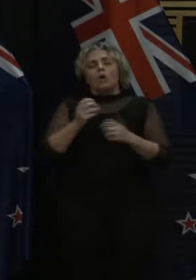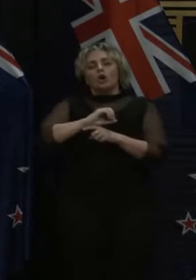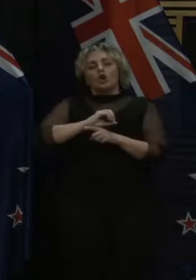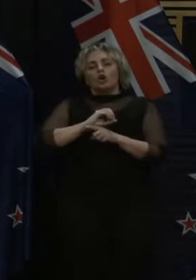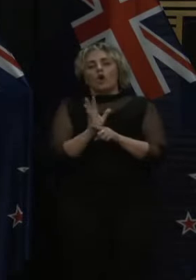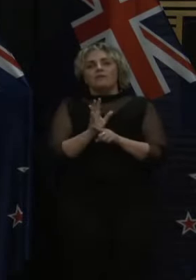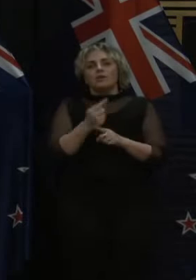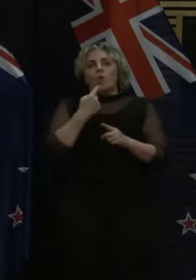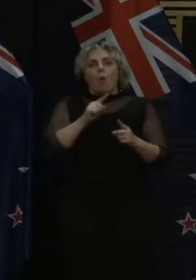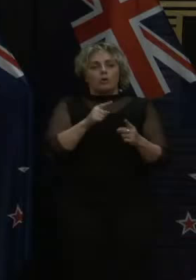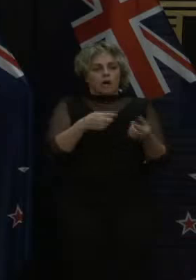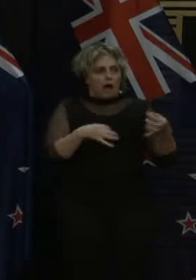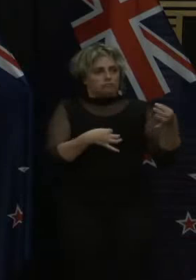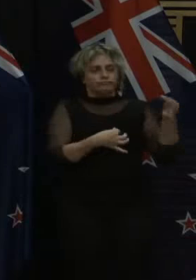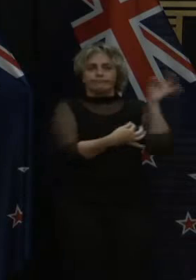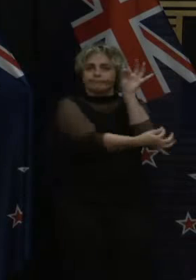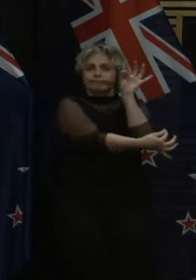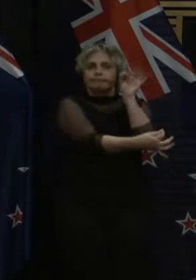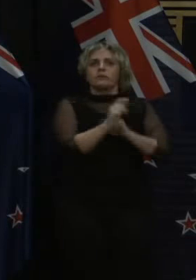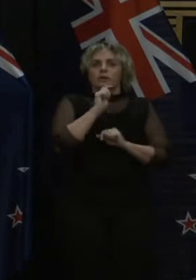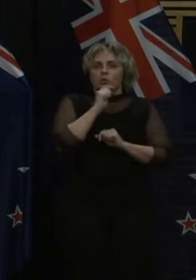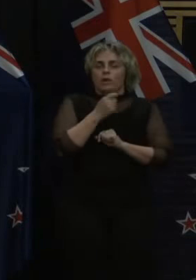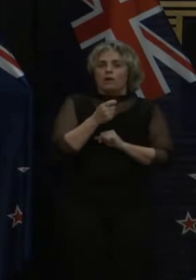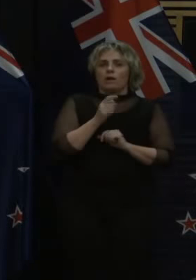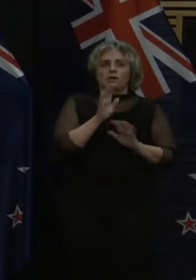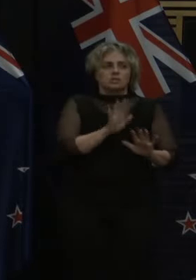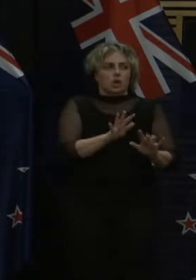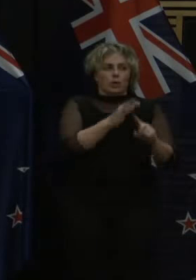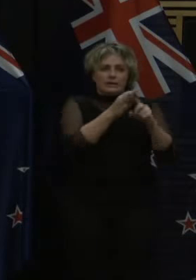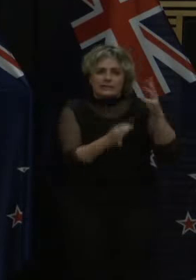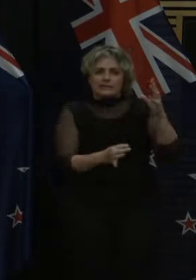going to be appropriate ?? I do